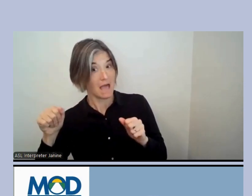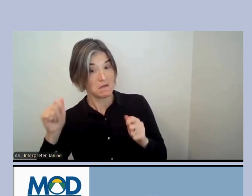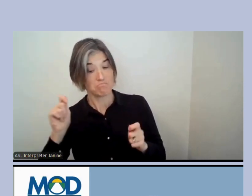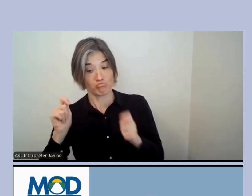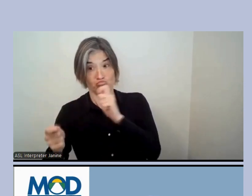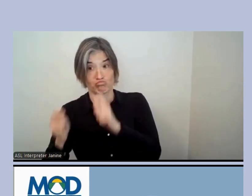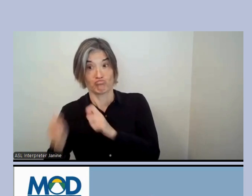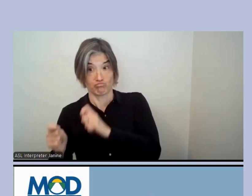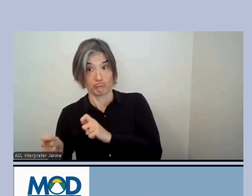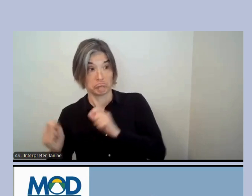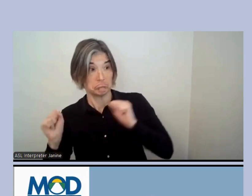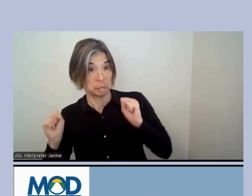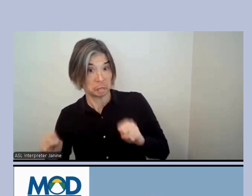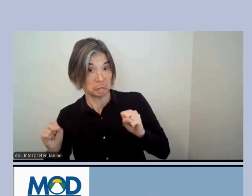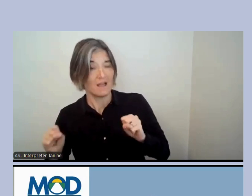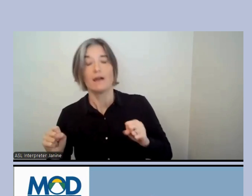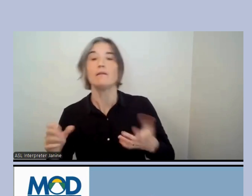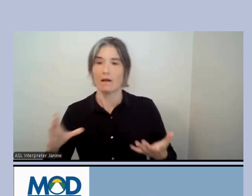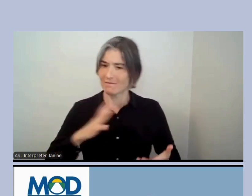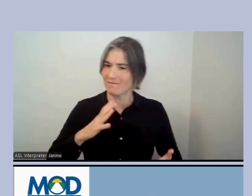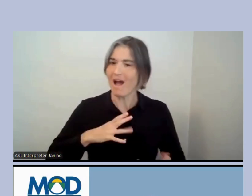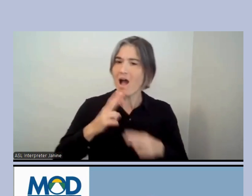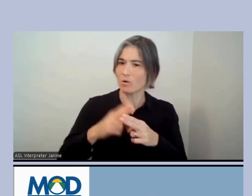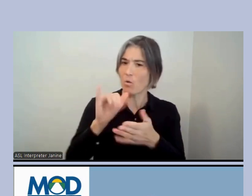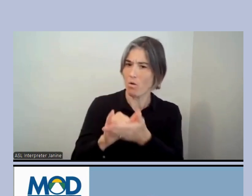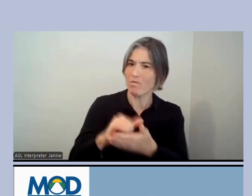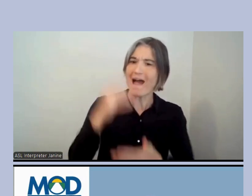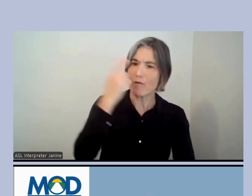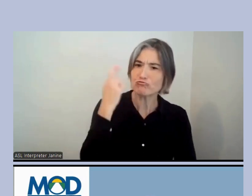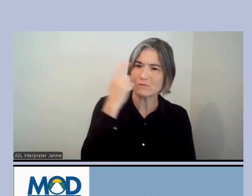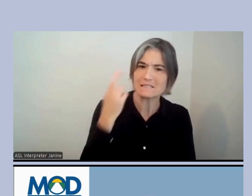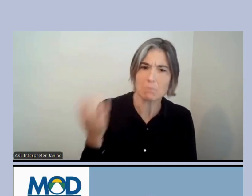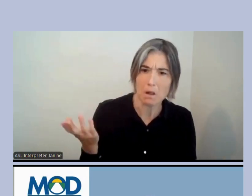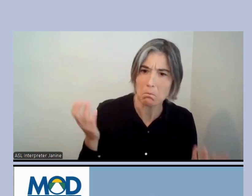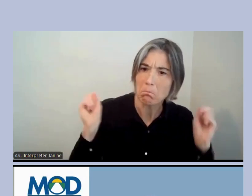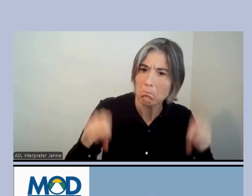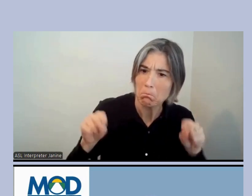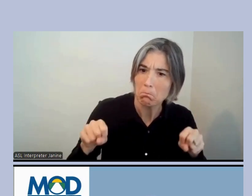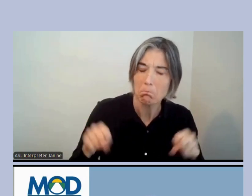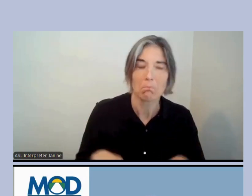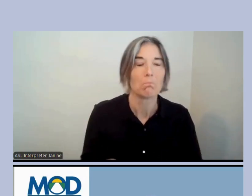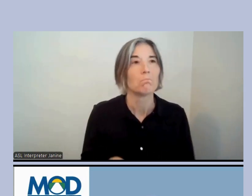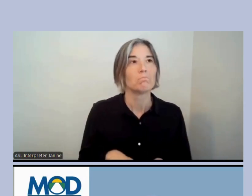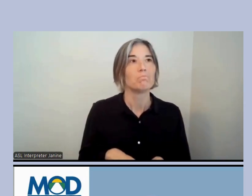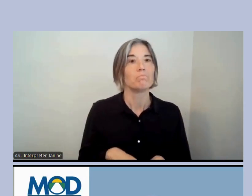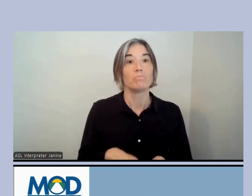You have the right to ask for a reasonable accommodation to apply for a job, interview for a job,